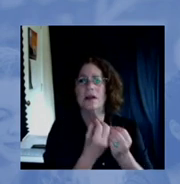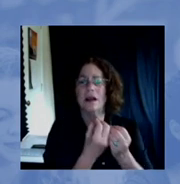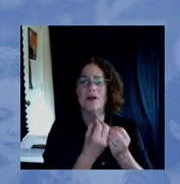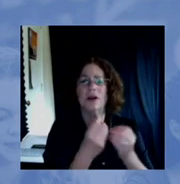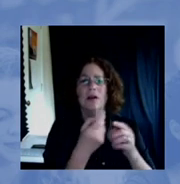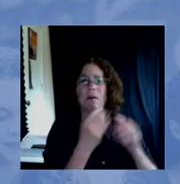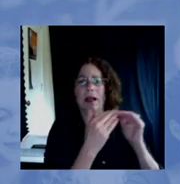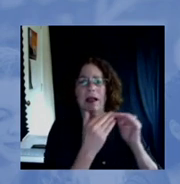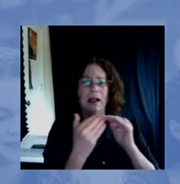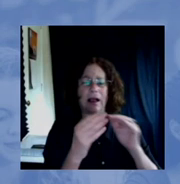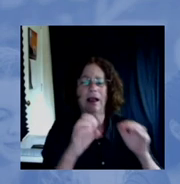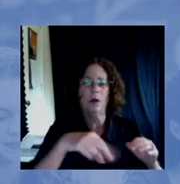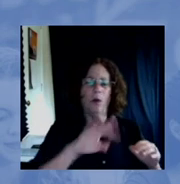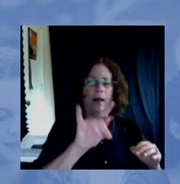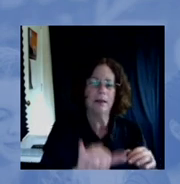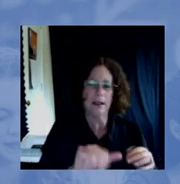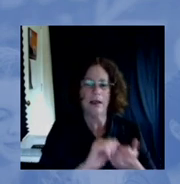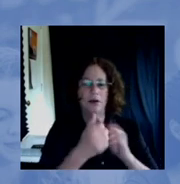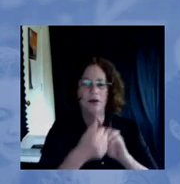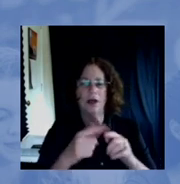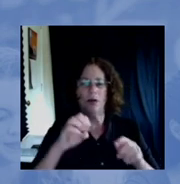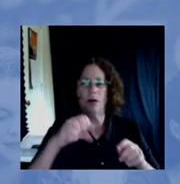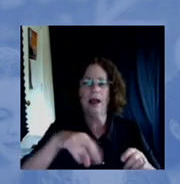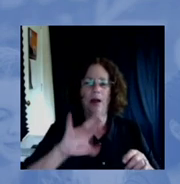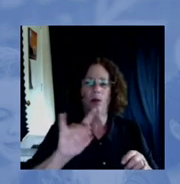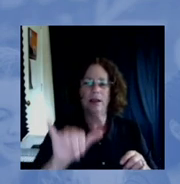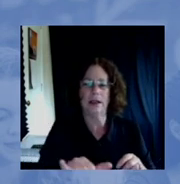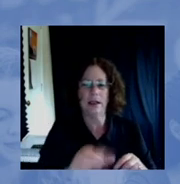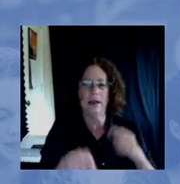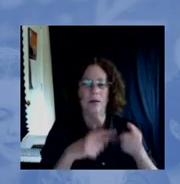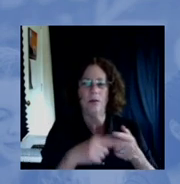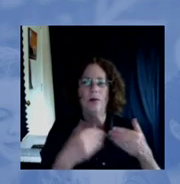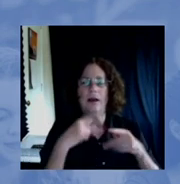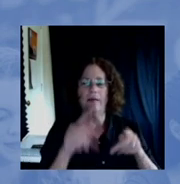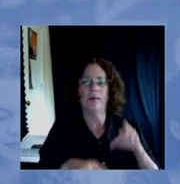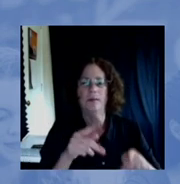THAT WAS NOT EASY. WHEN WE HAVE FOLKS THAT ARE ELECTED BY CONSTITUENTS